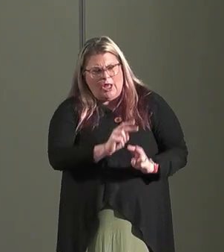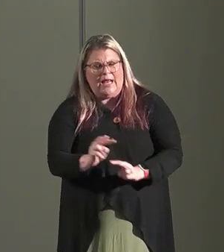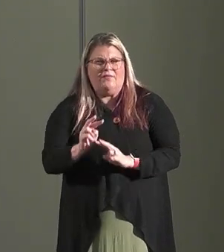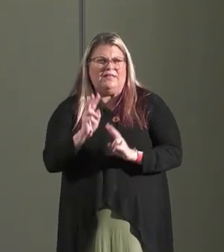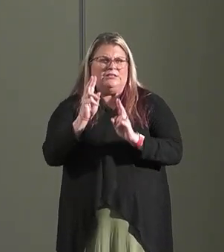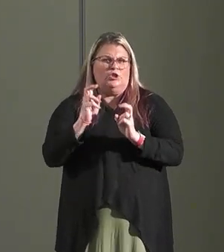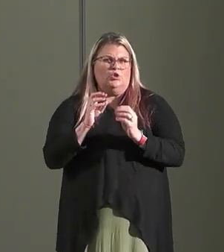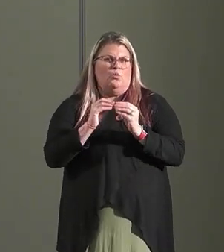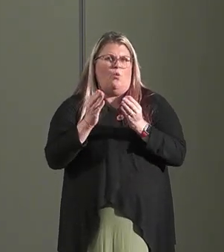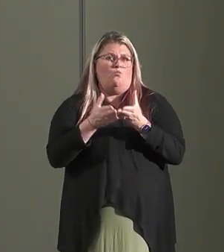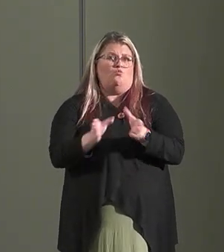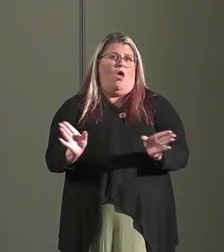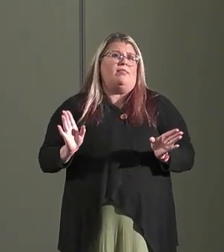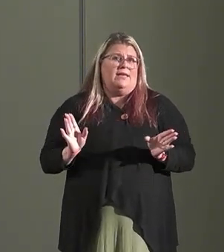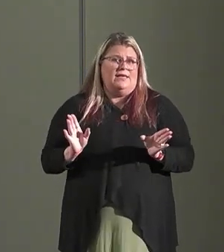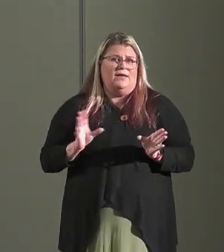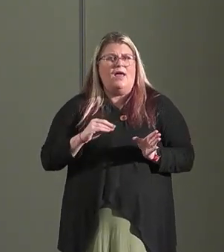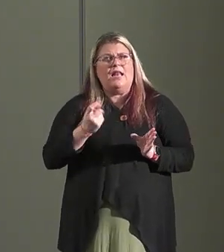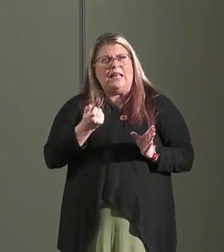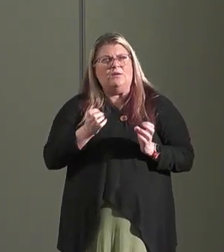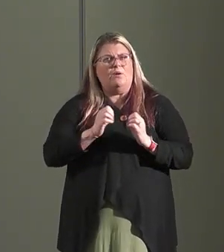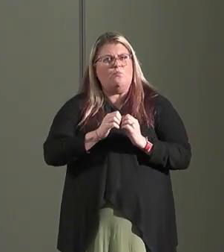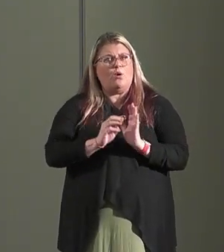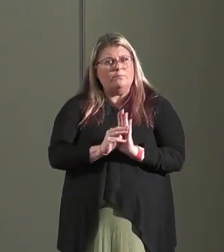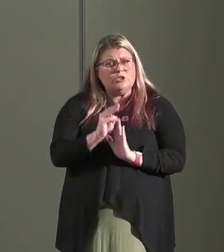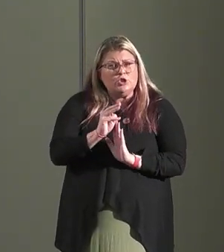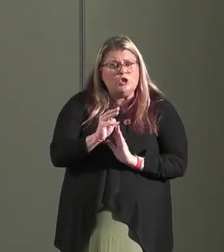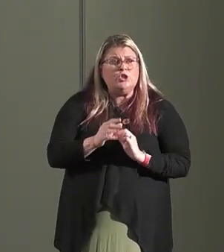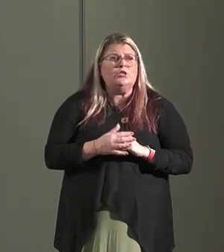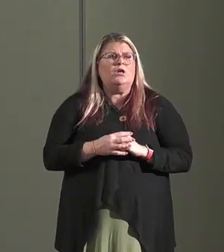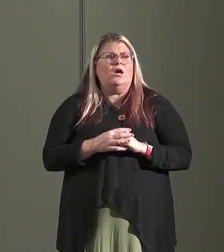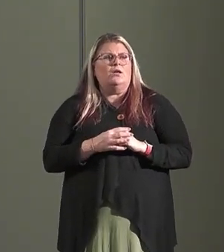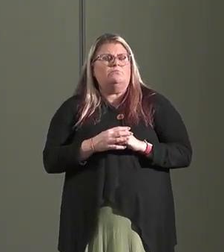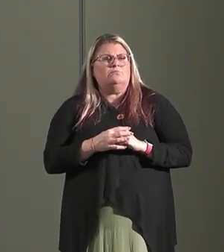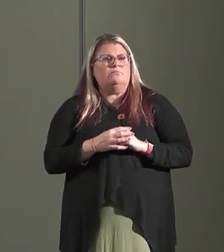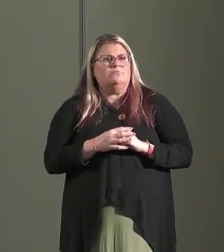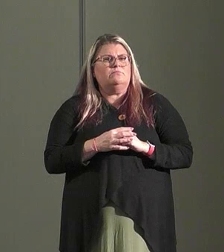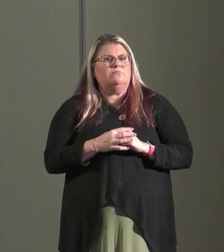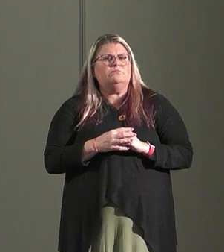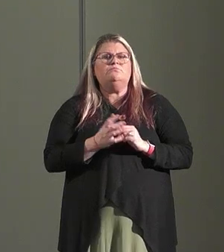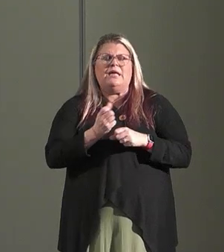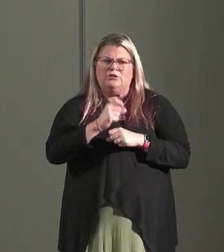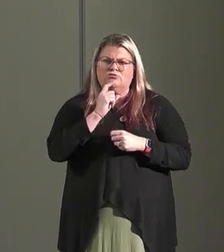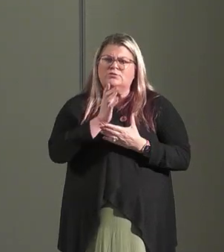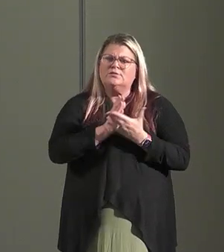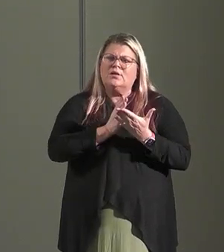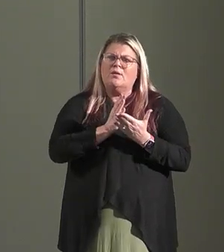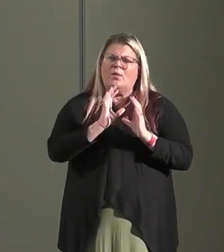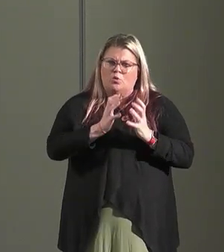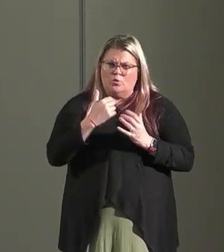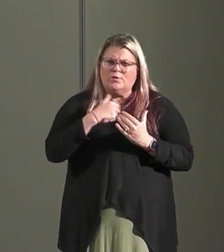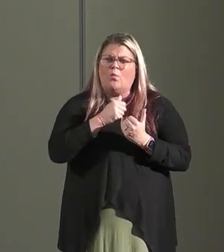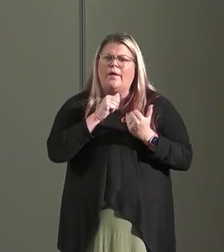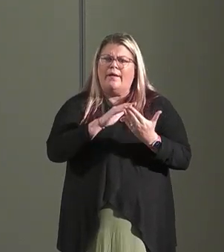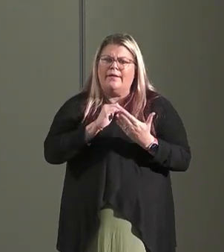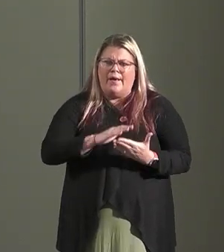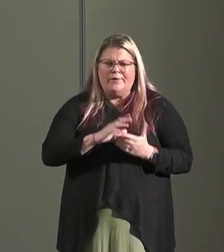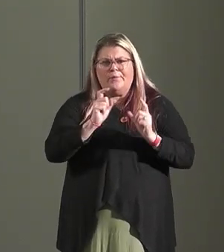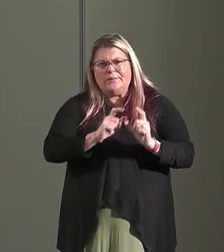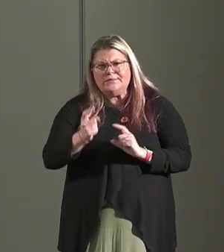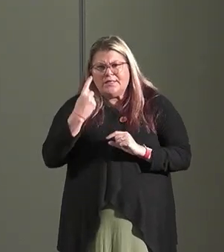for broadly. They are more mature than some groups we encounter and test for day-to-day.